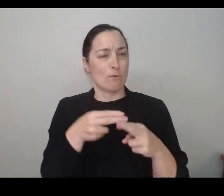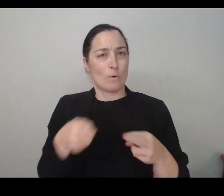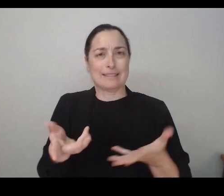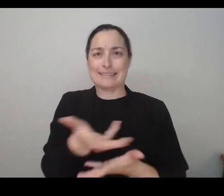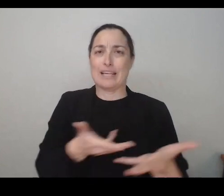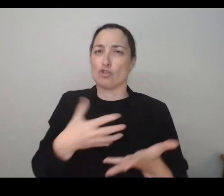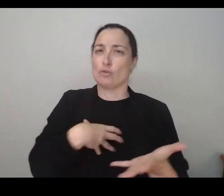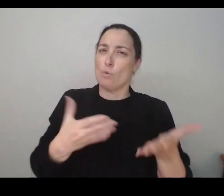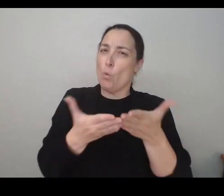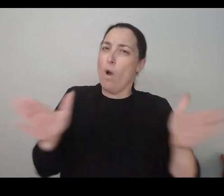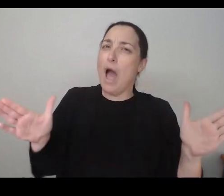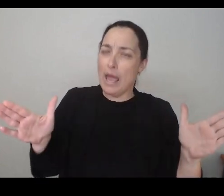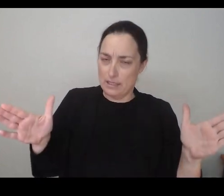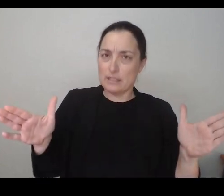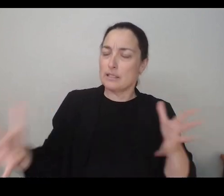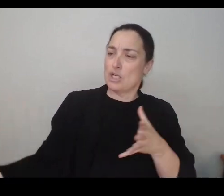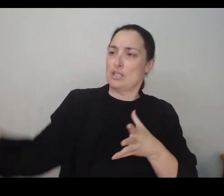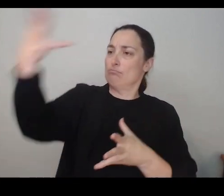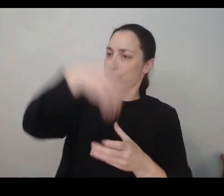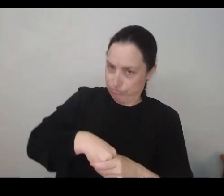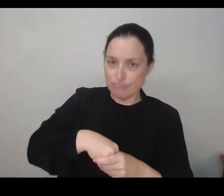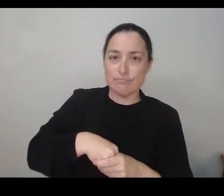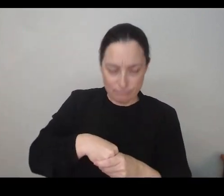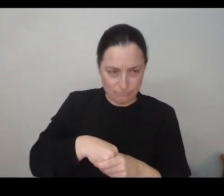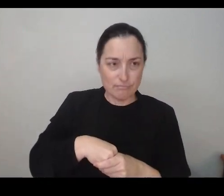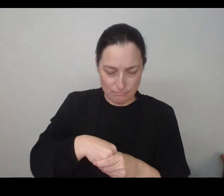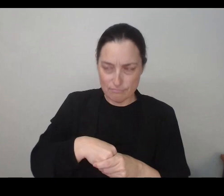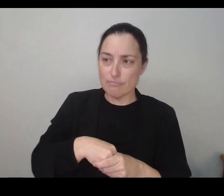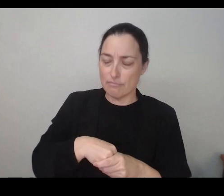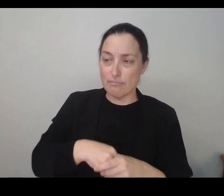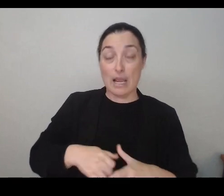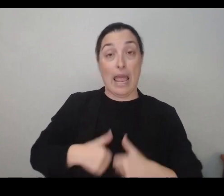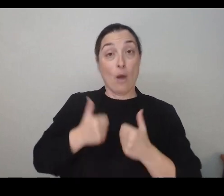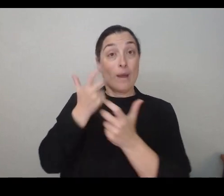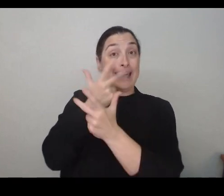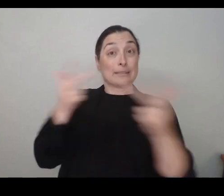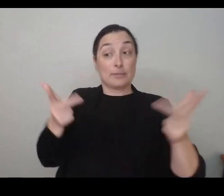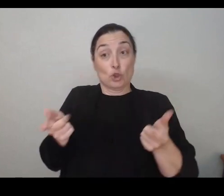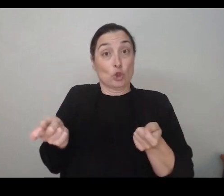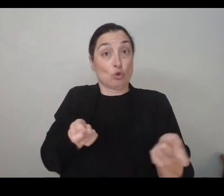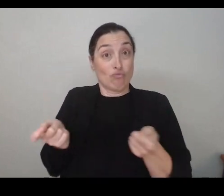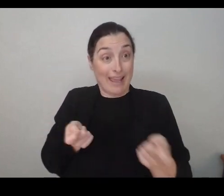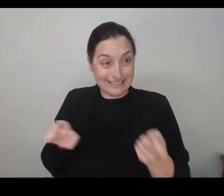and to fully understand him, to quote our eminent exhibition curator, we must consider everything.